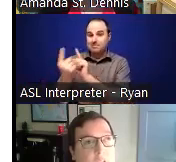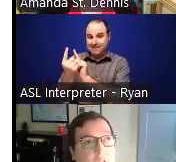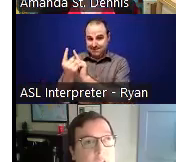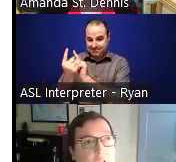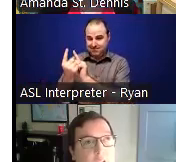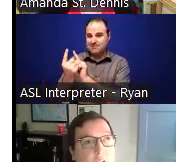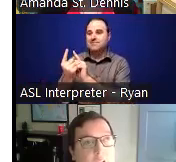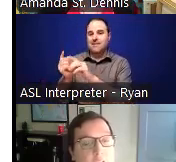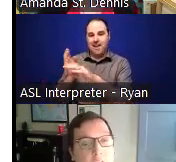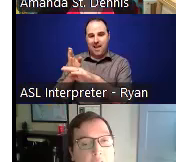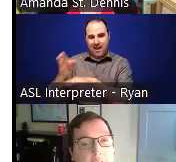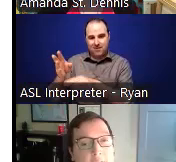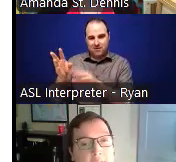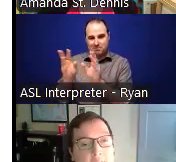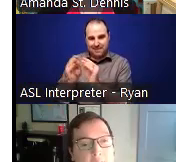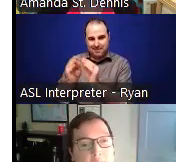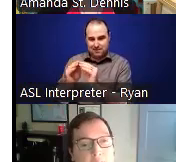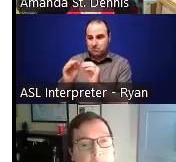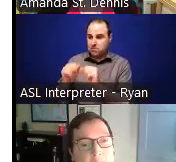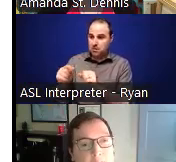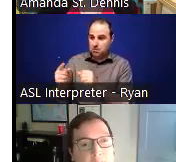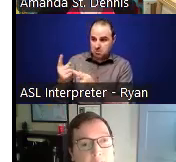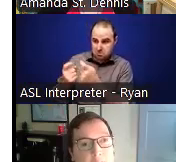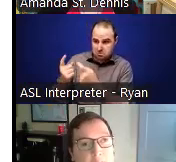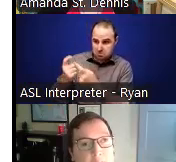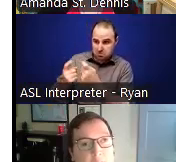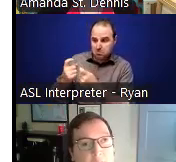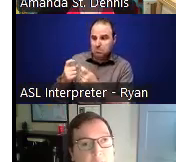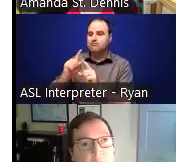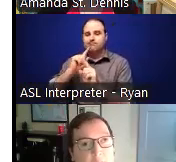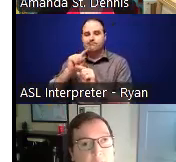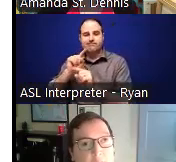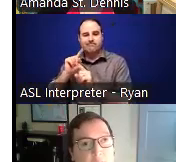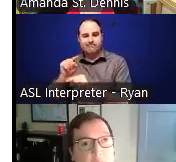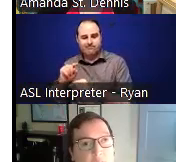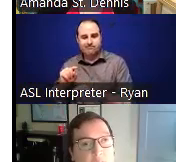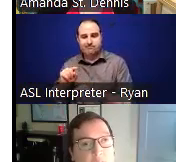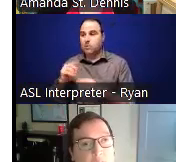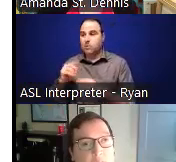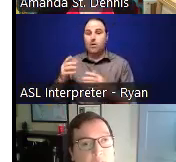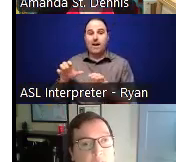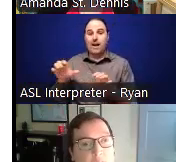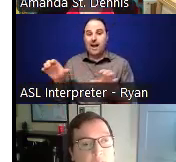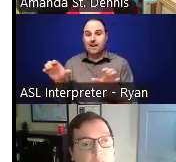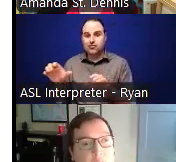ask if there's any questions or any action items to be completed. And of course also recording the